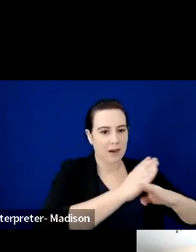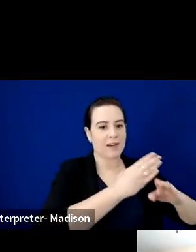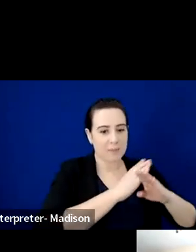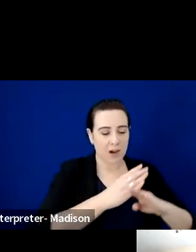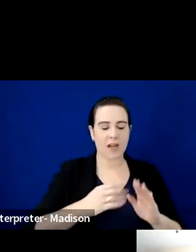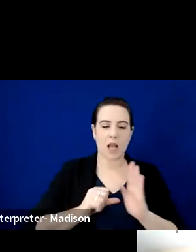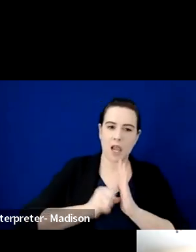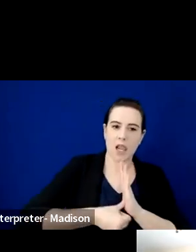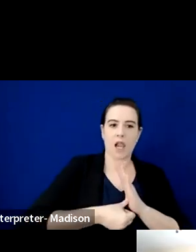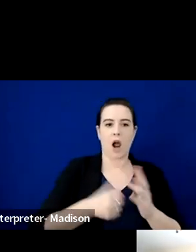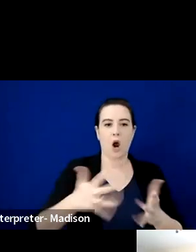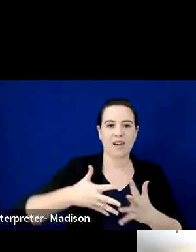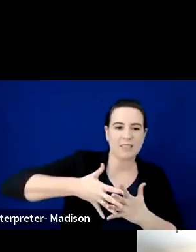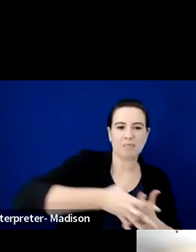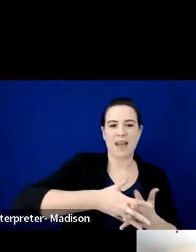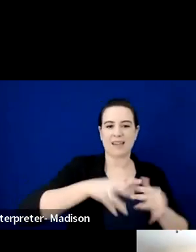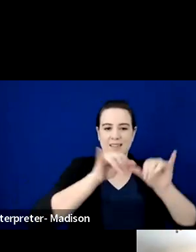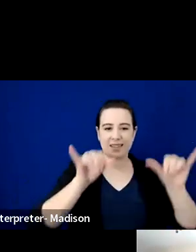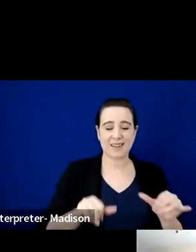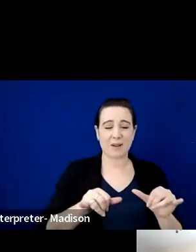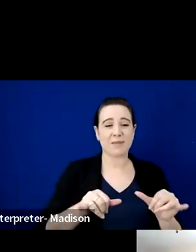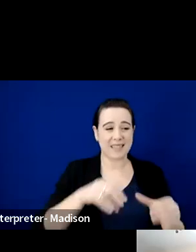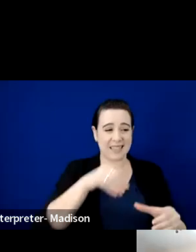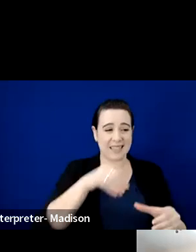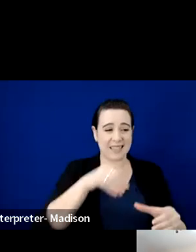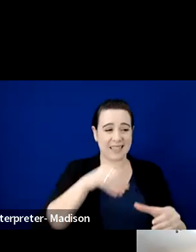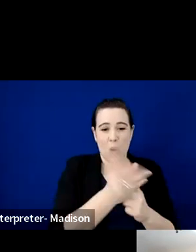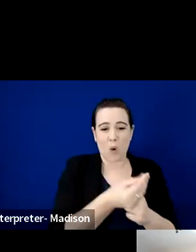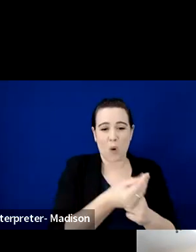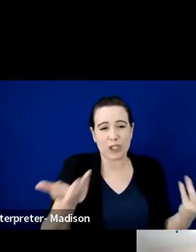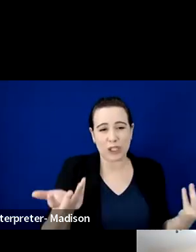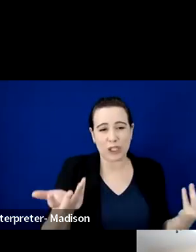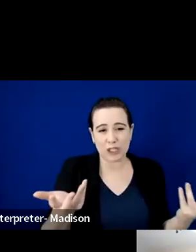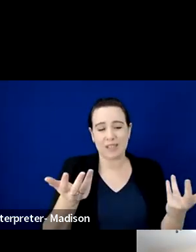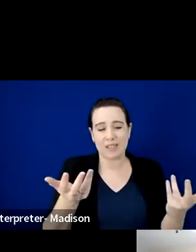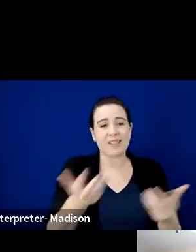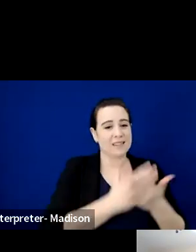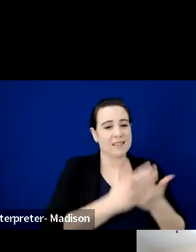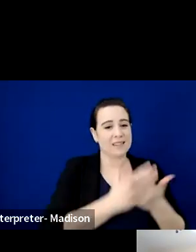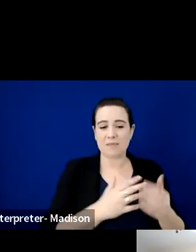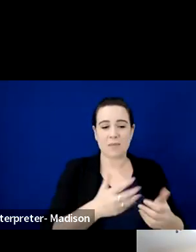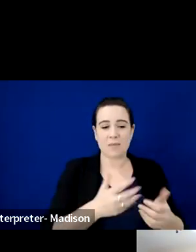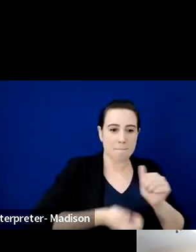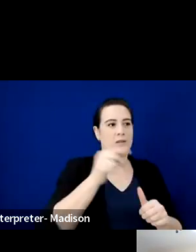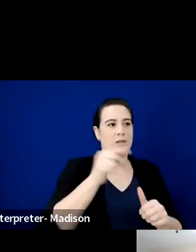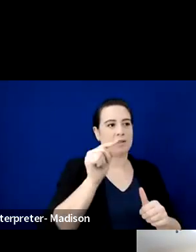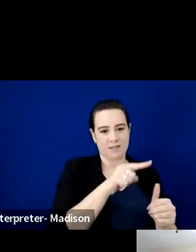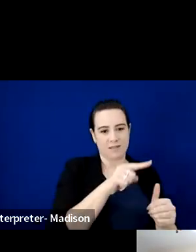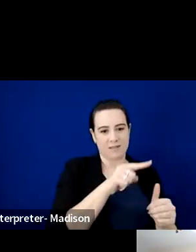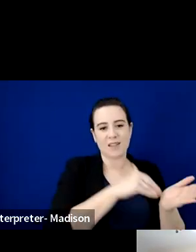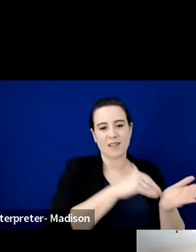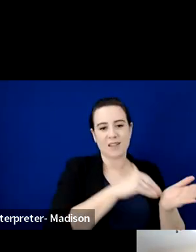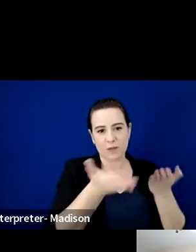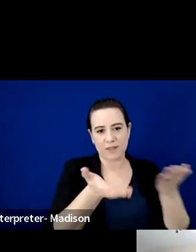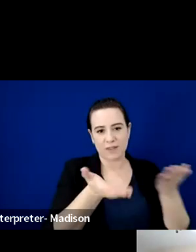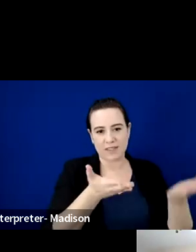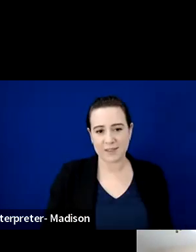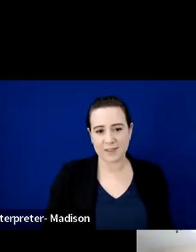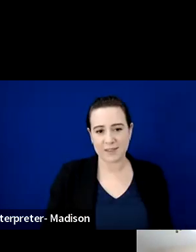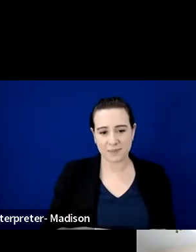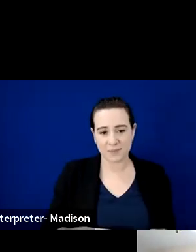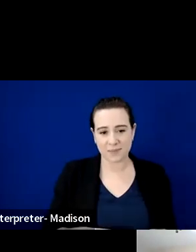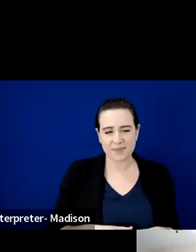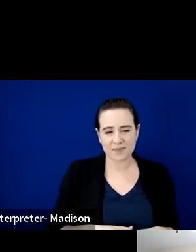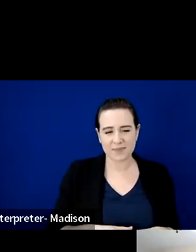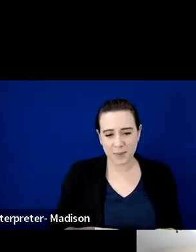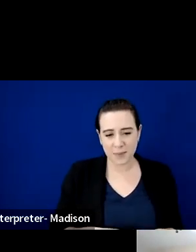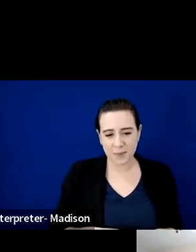We're really talking about systemic barriers.